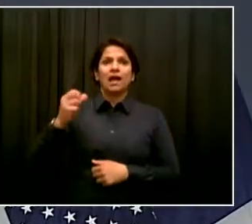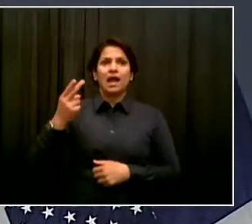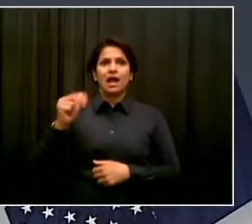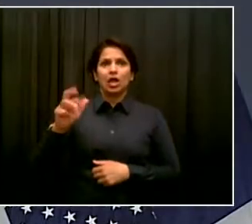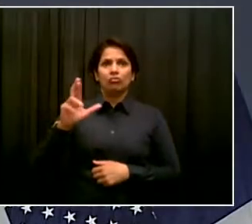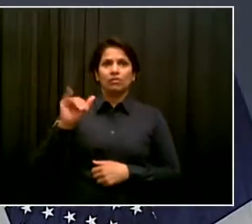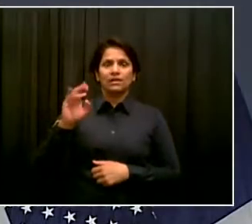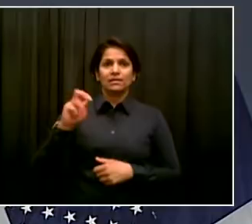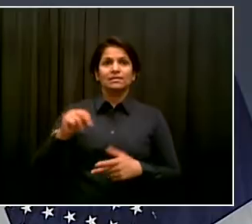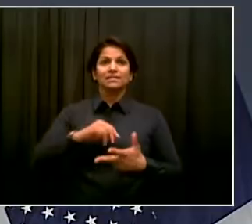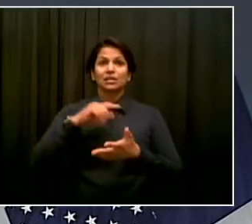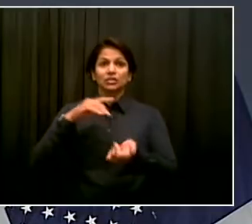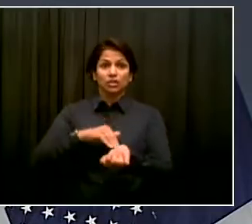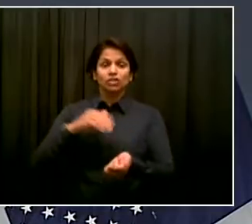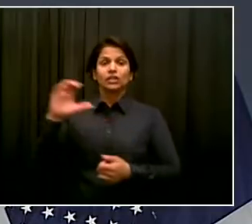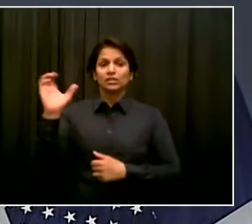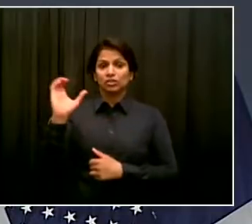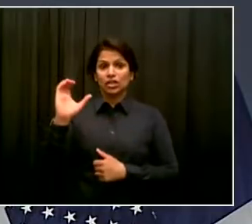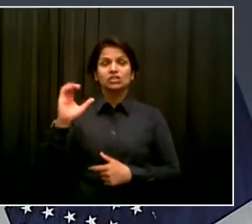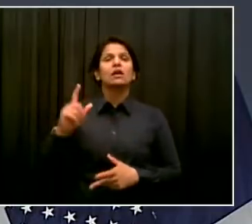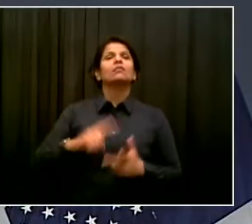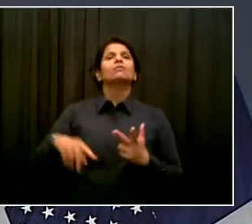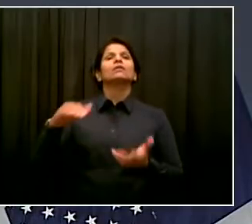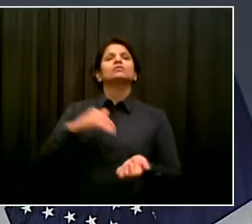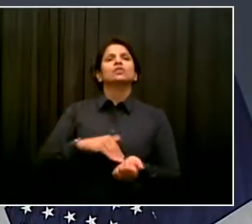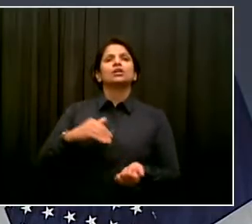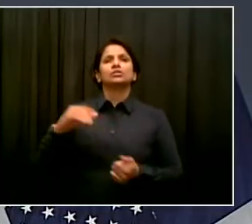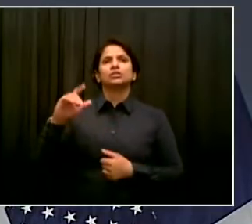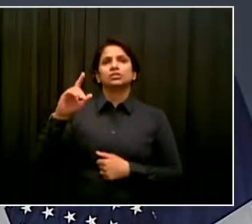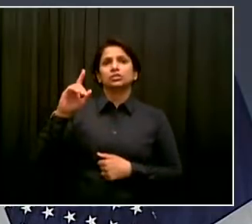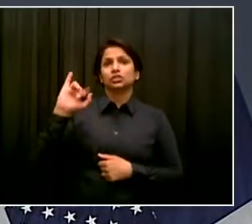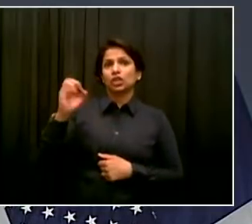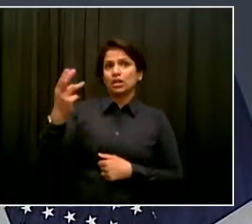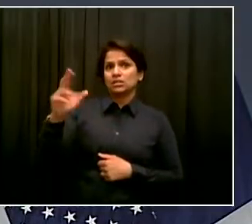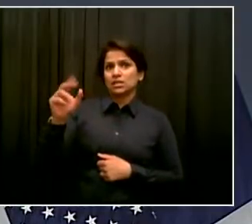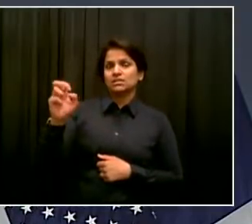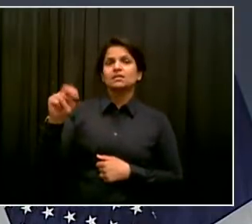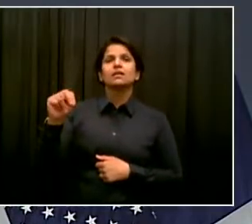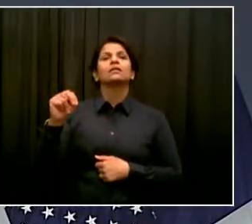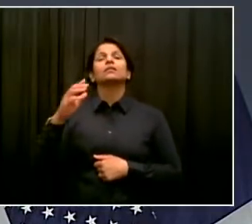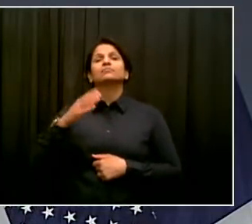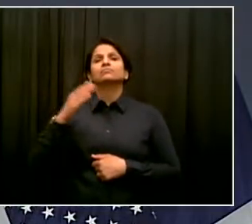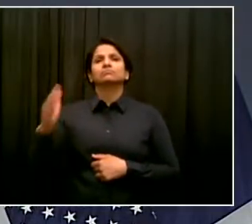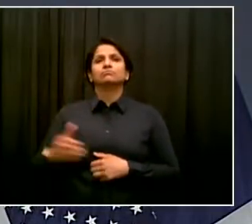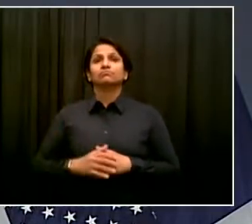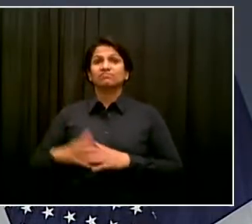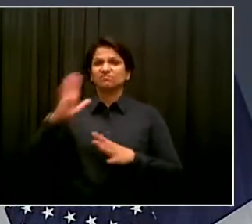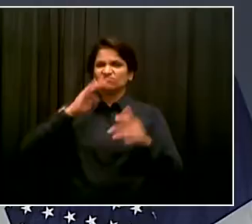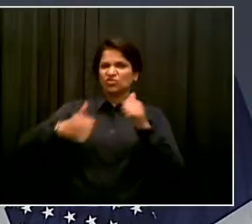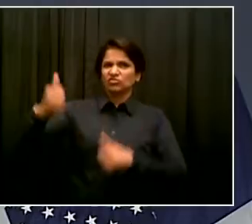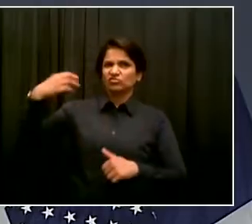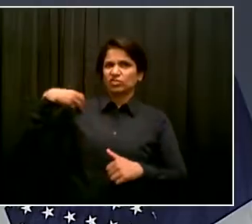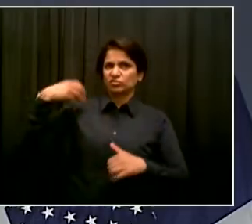JOURNALIST. WE WILL BY THE Q & A WE ARE